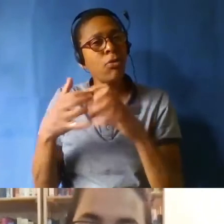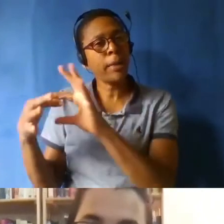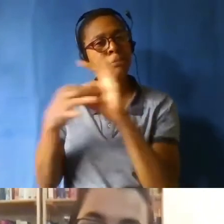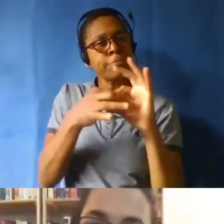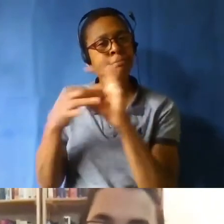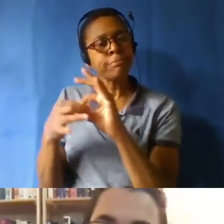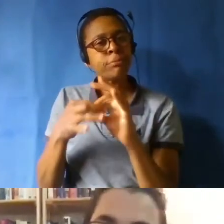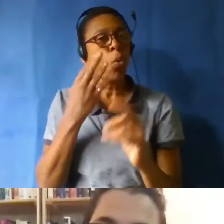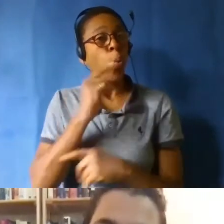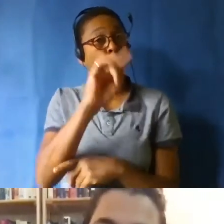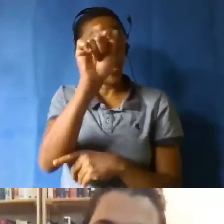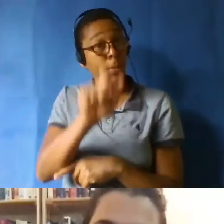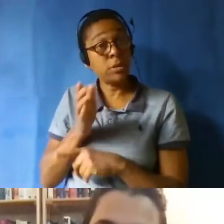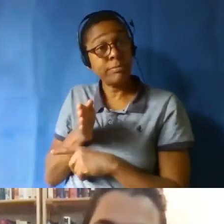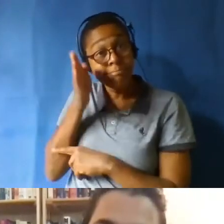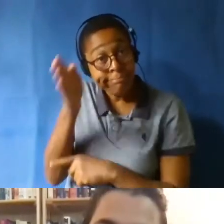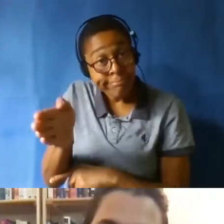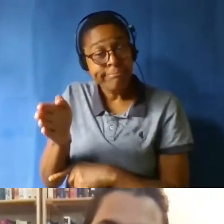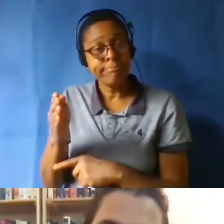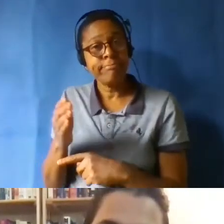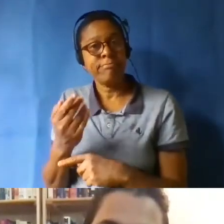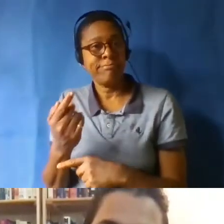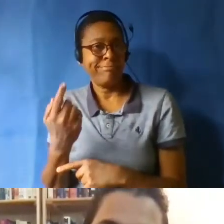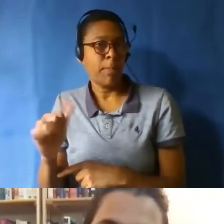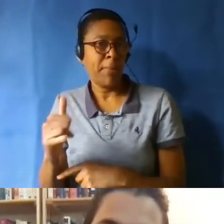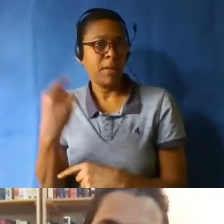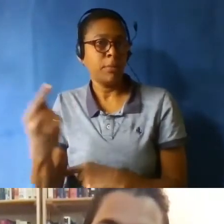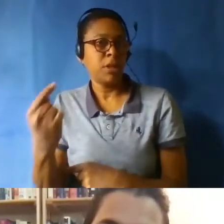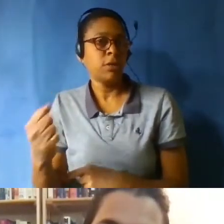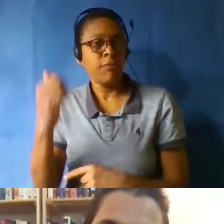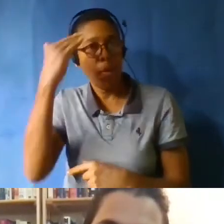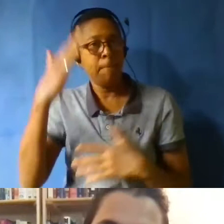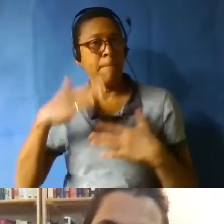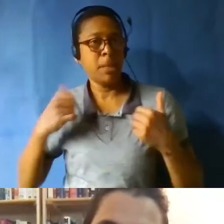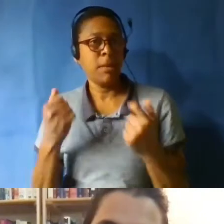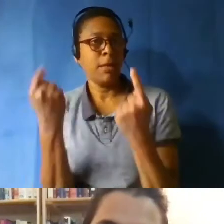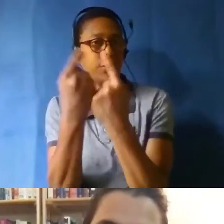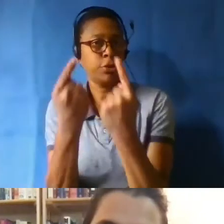mental health issues as well this is something that I've done like, had quite